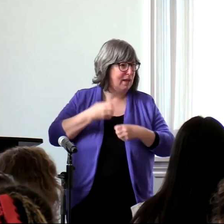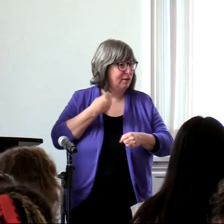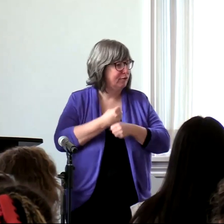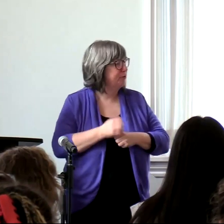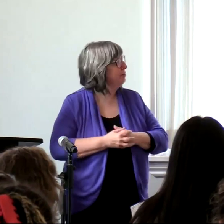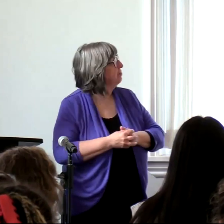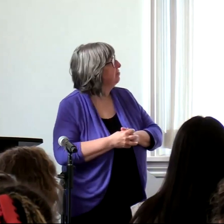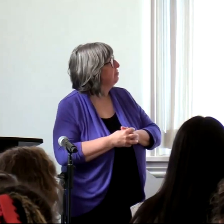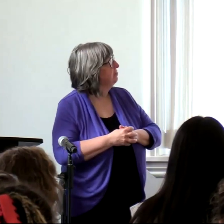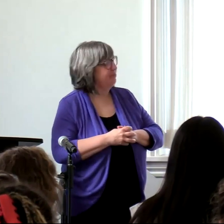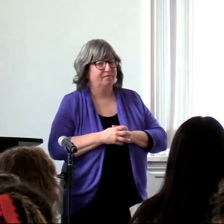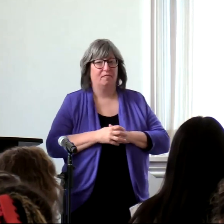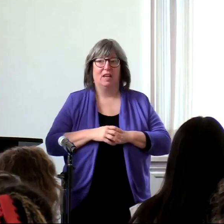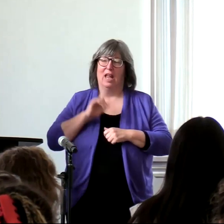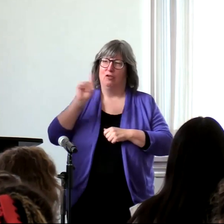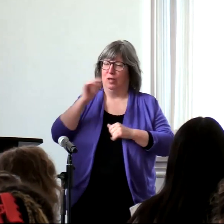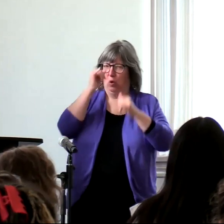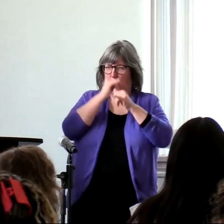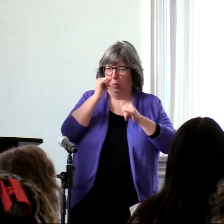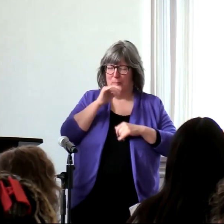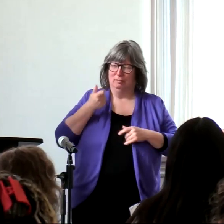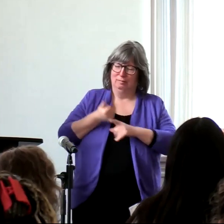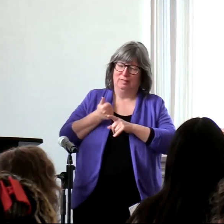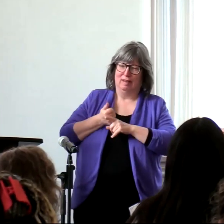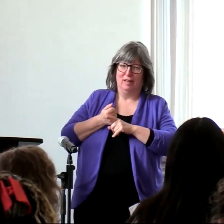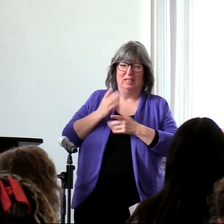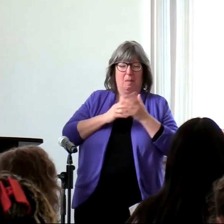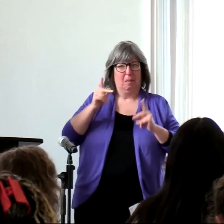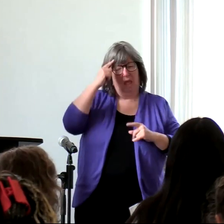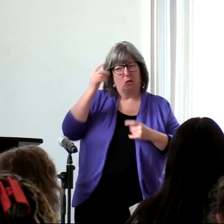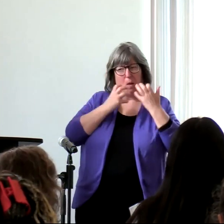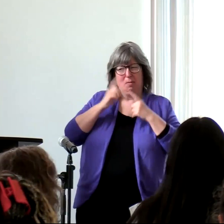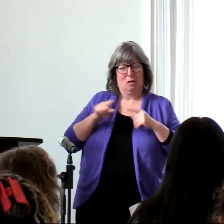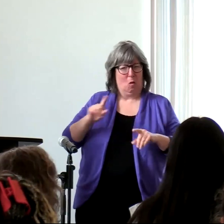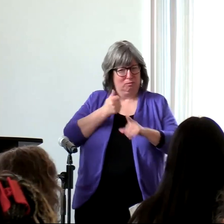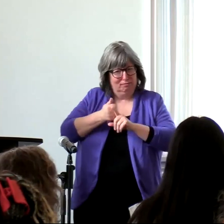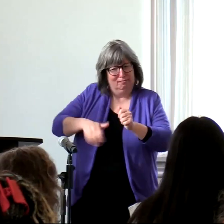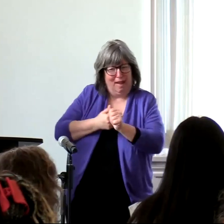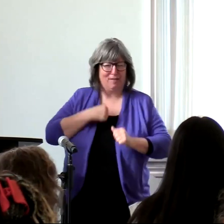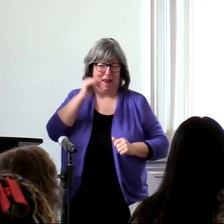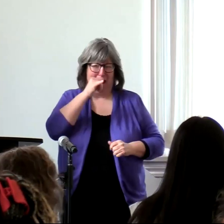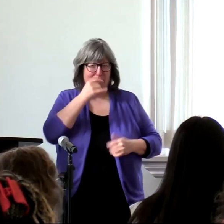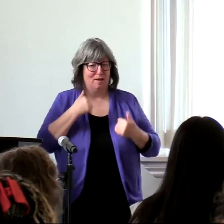His dry sense of humour could be mistaken for grumpiness. But those who knew Mel Hebb knew differently.